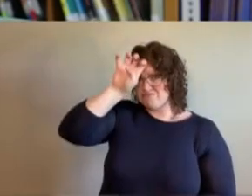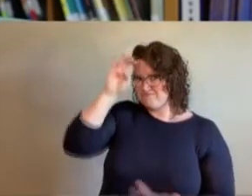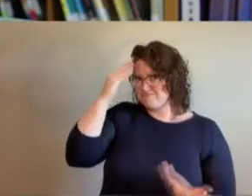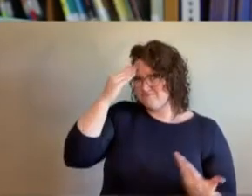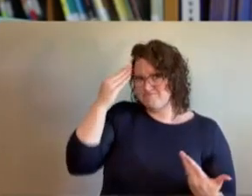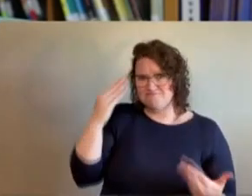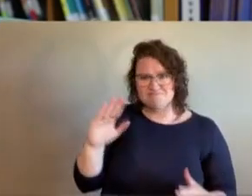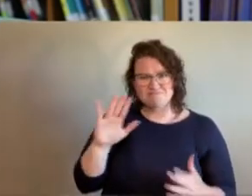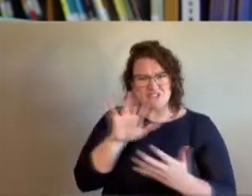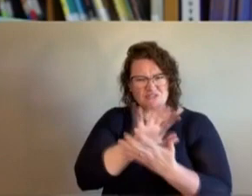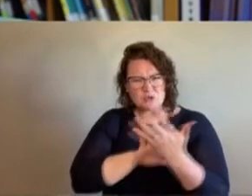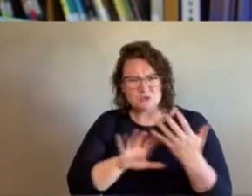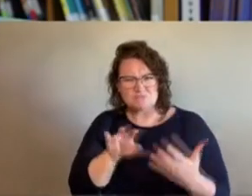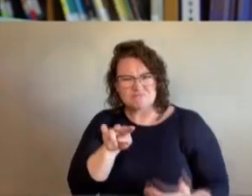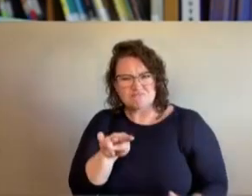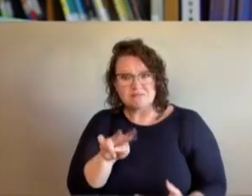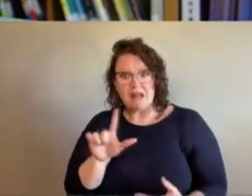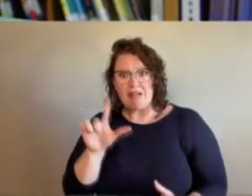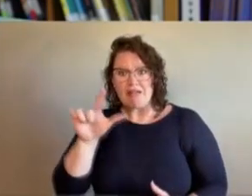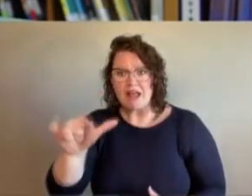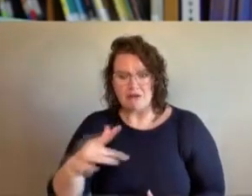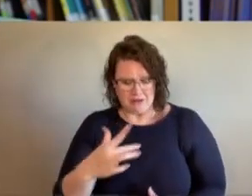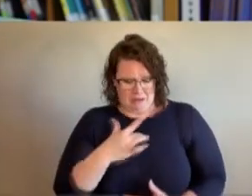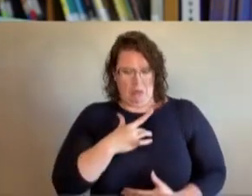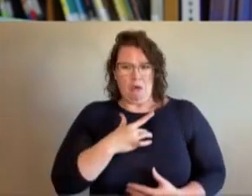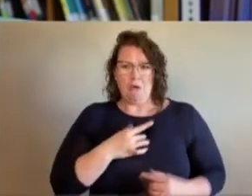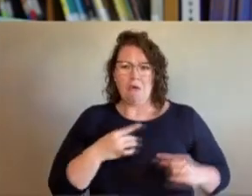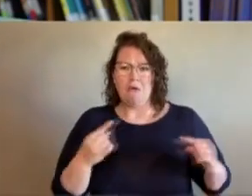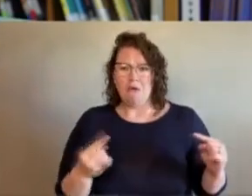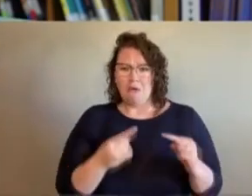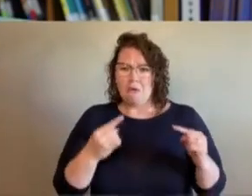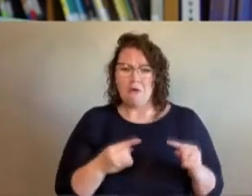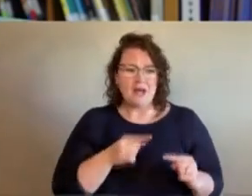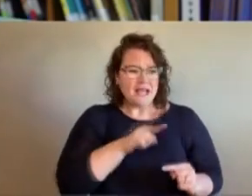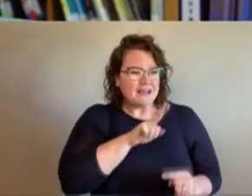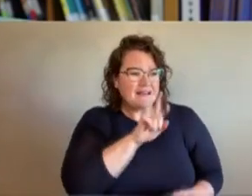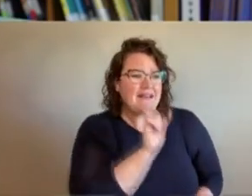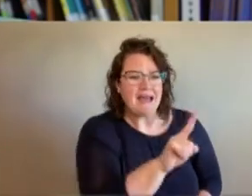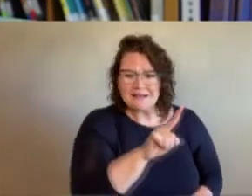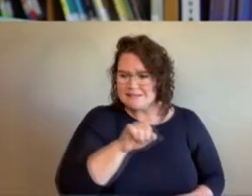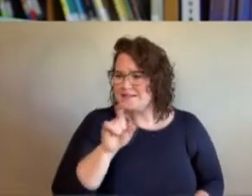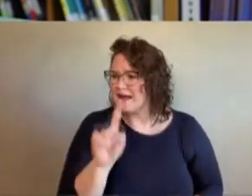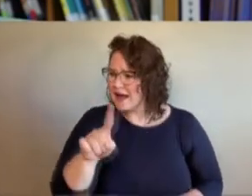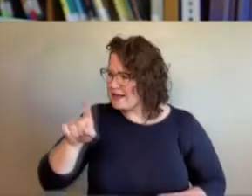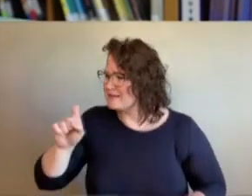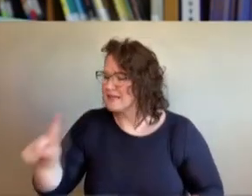confused. They didn't know where to start. Before long, the pain went